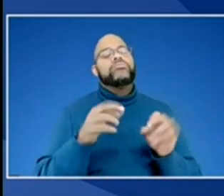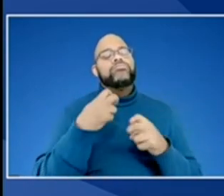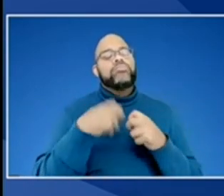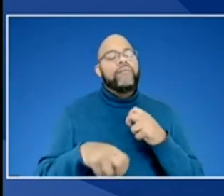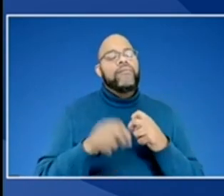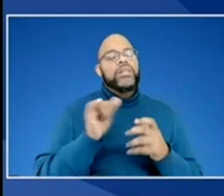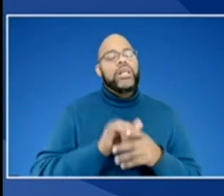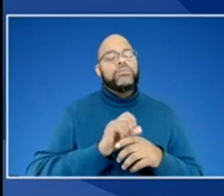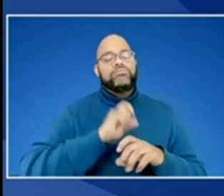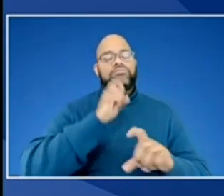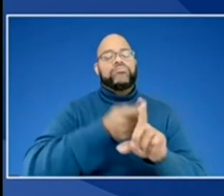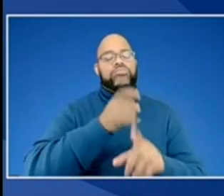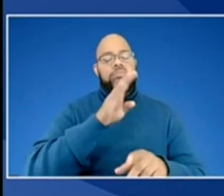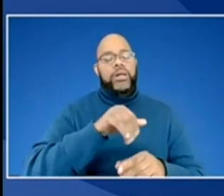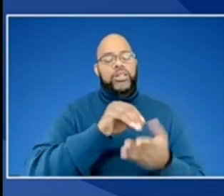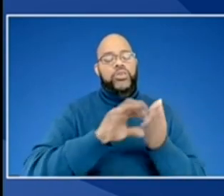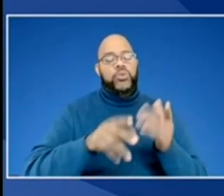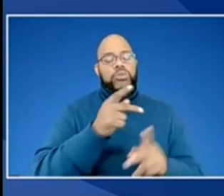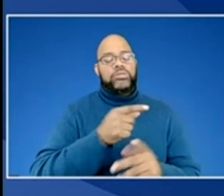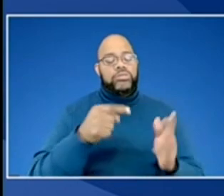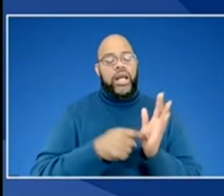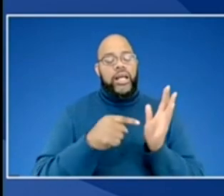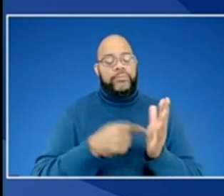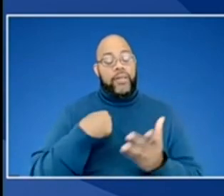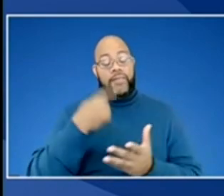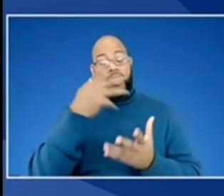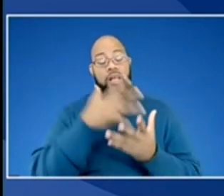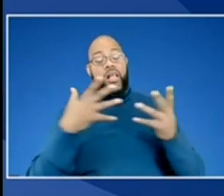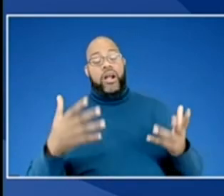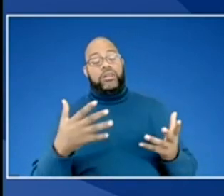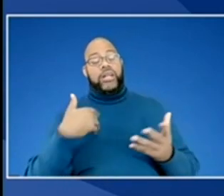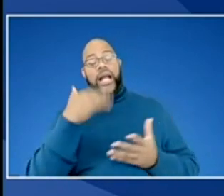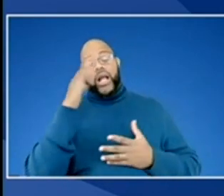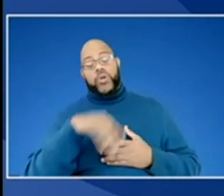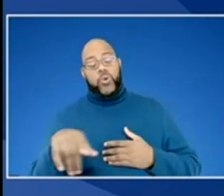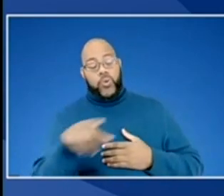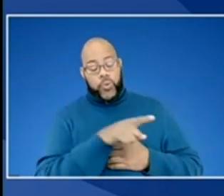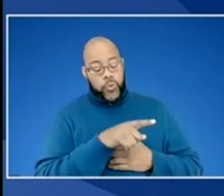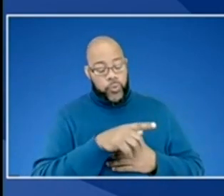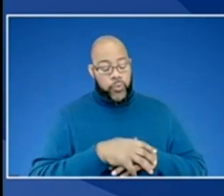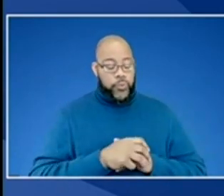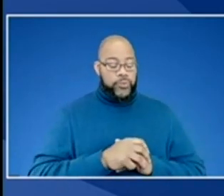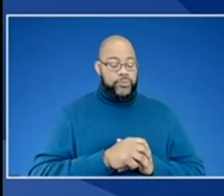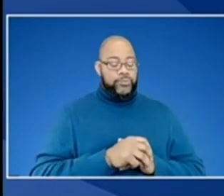student debt. So, you know, I think a lot of- I know you directed Jalil back to the